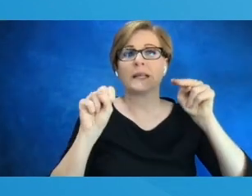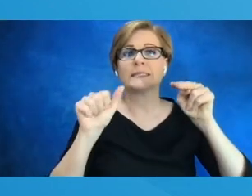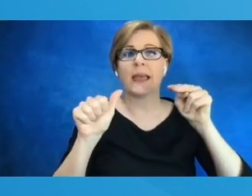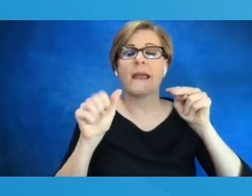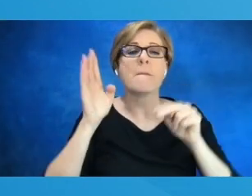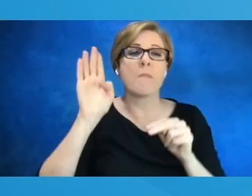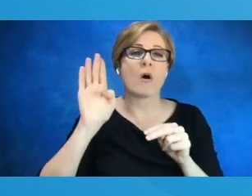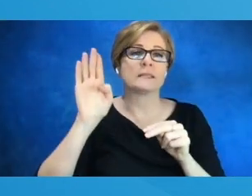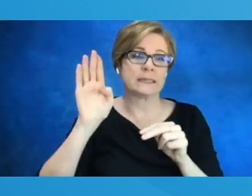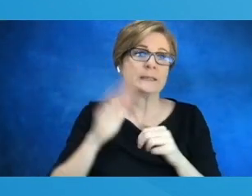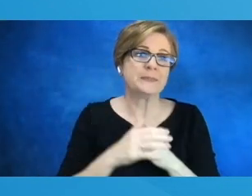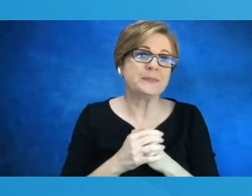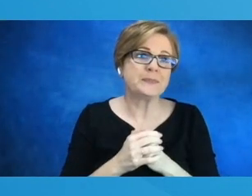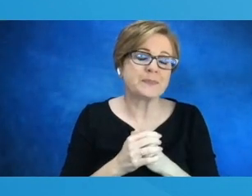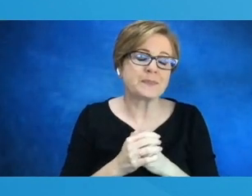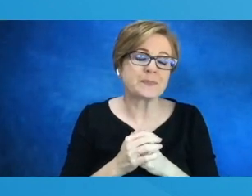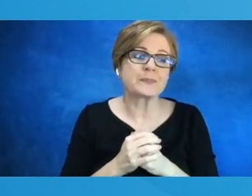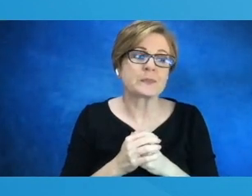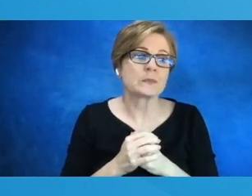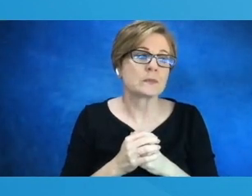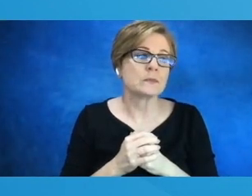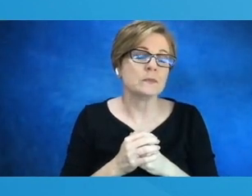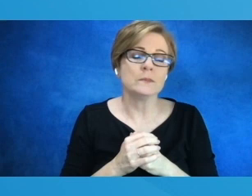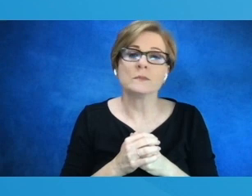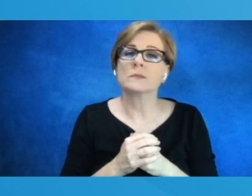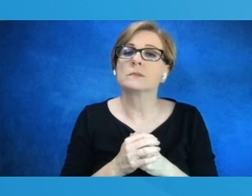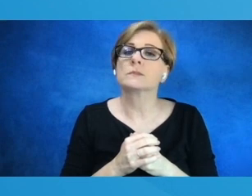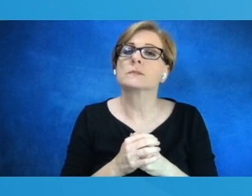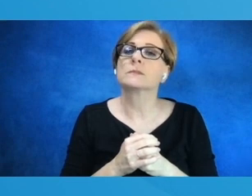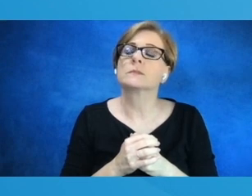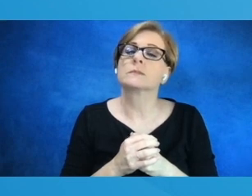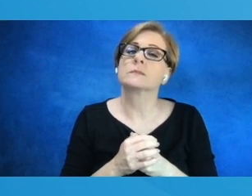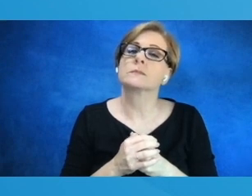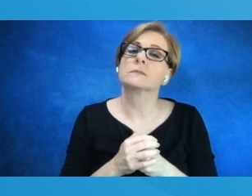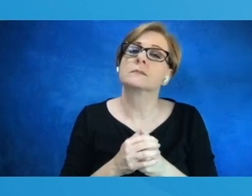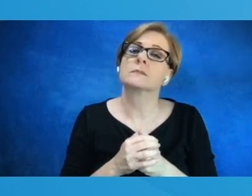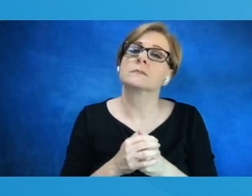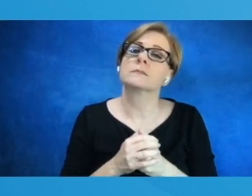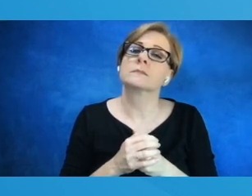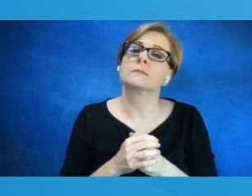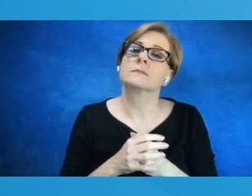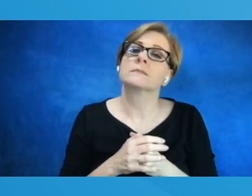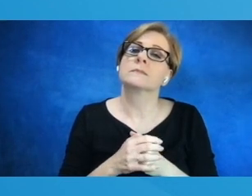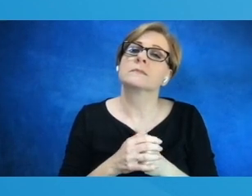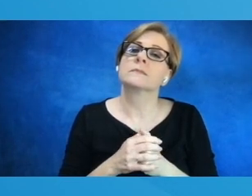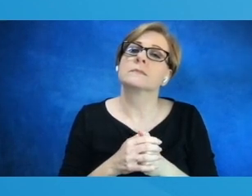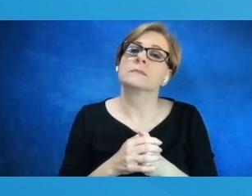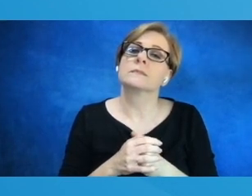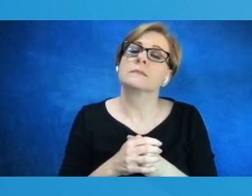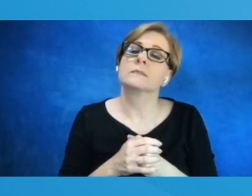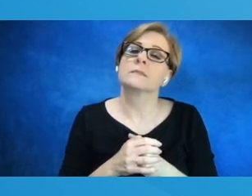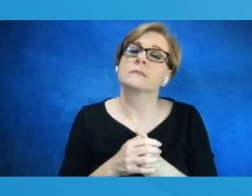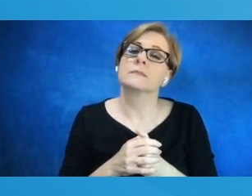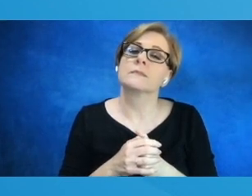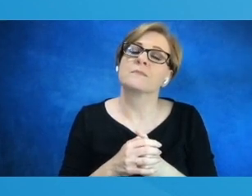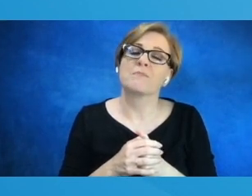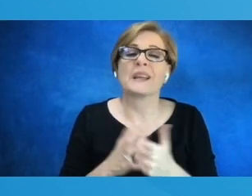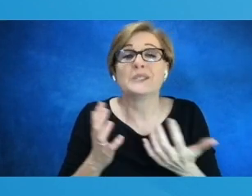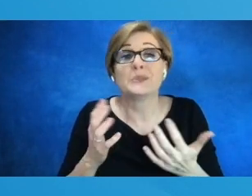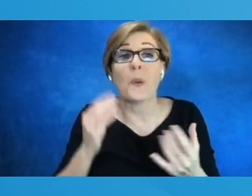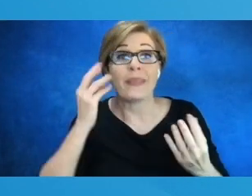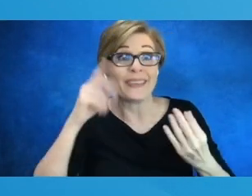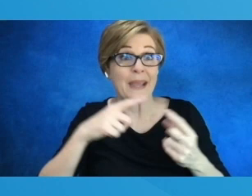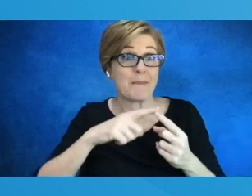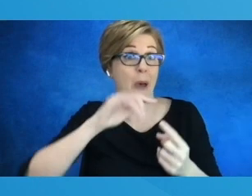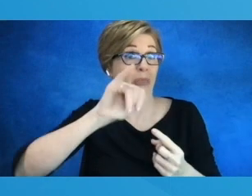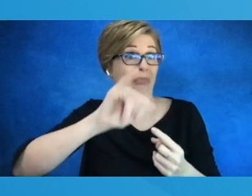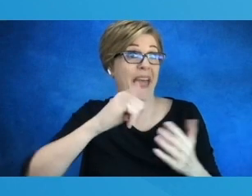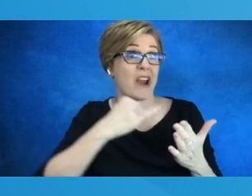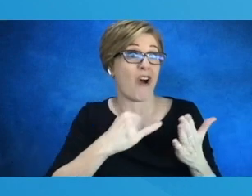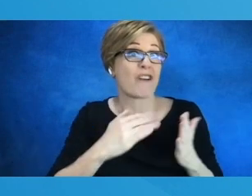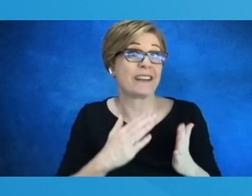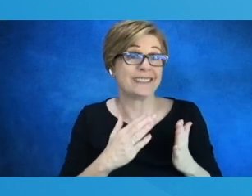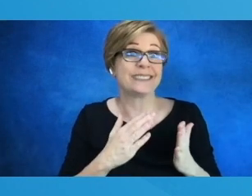So, I think with kind of thinking about this artist as, you know, maybe choosing a side